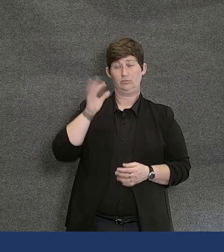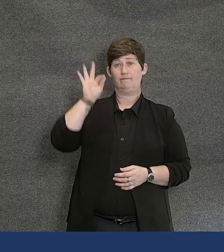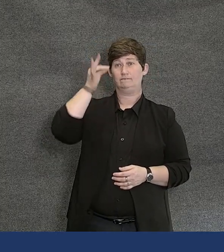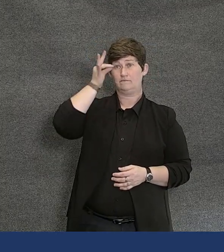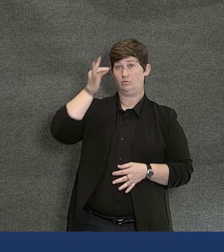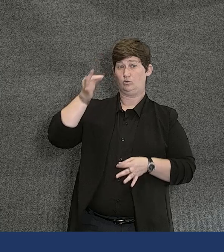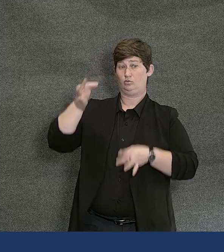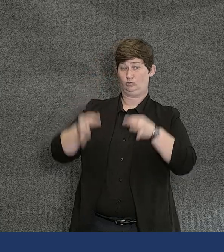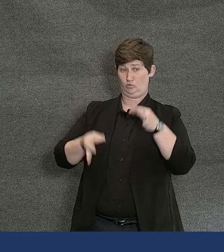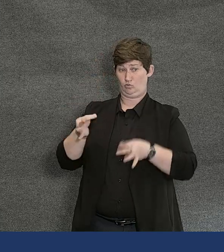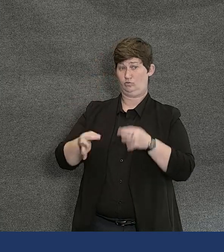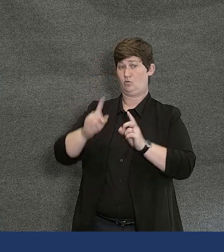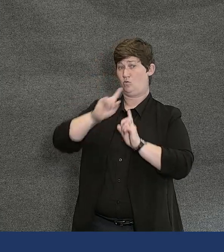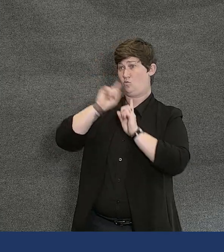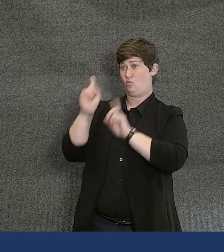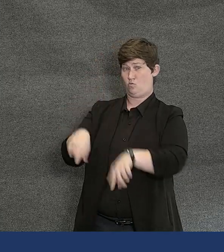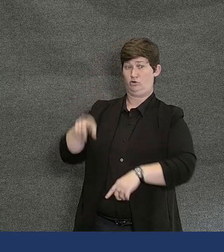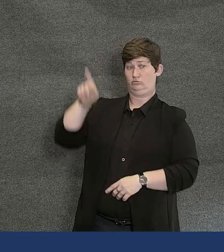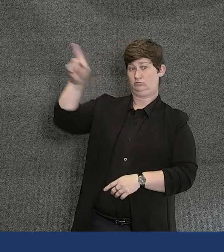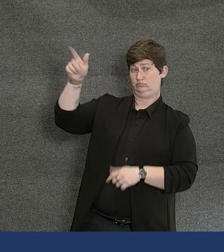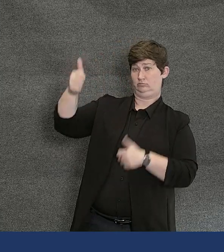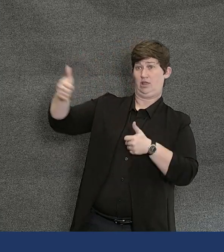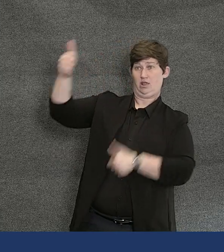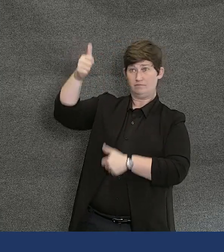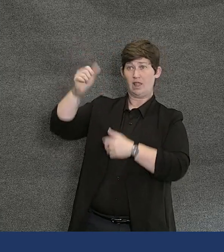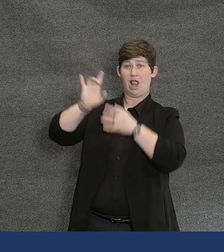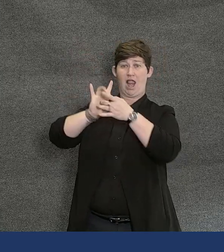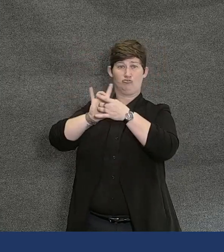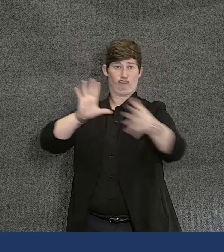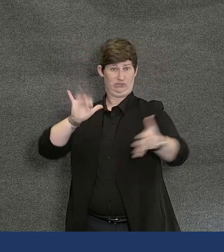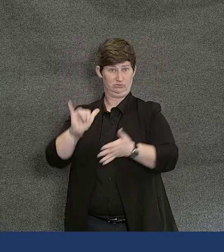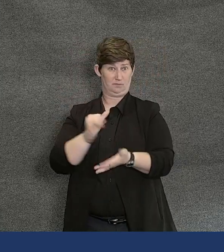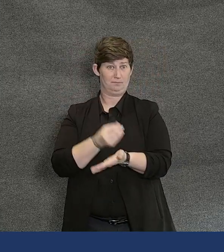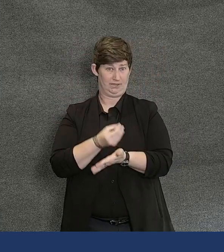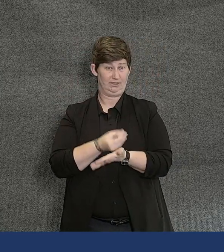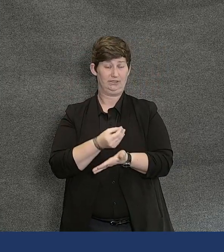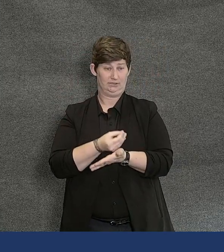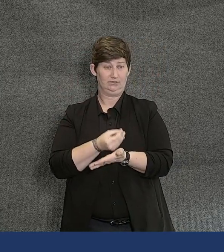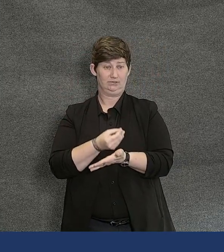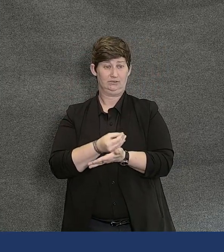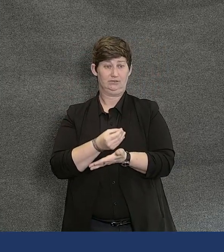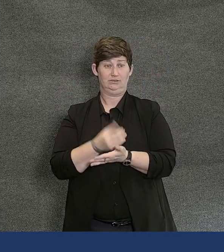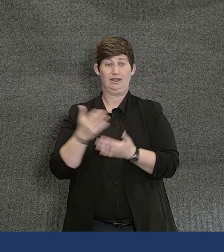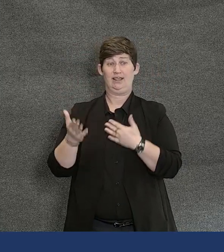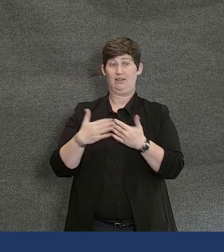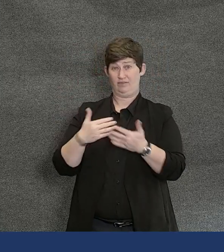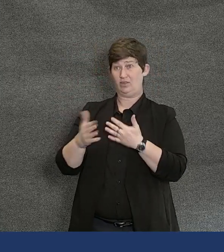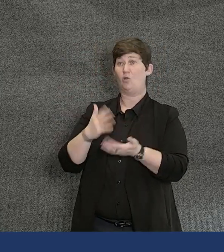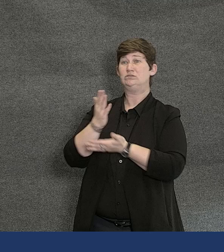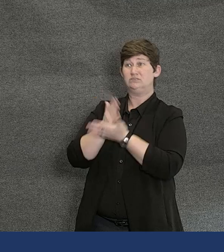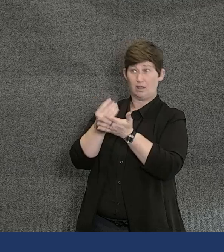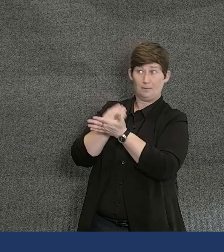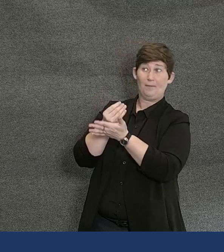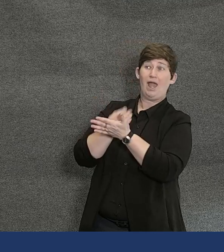to release the funds. But even though some funds started flowing, others, there was a lot of foot dragging,